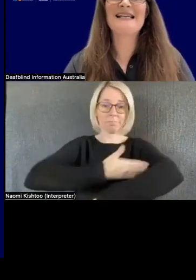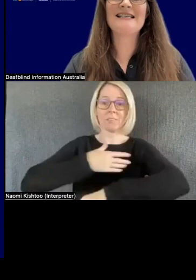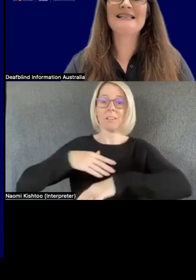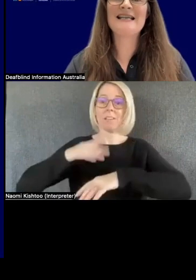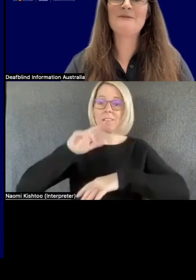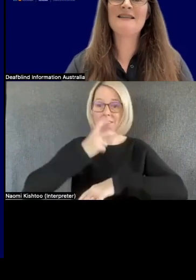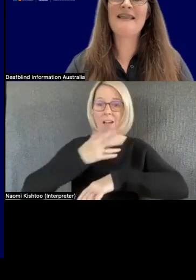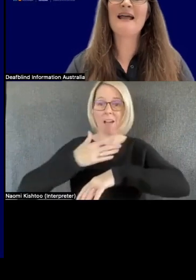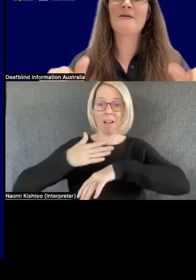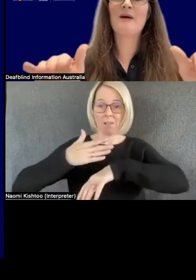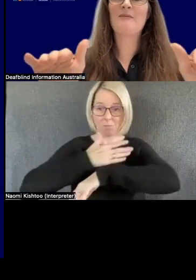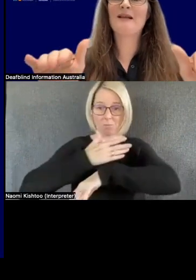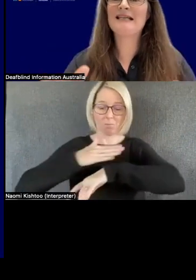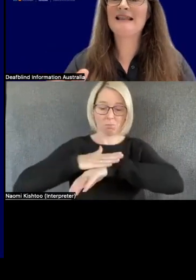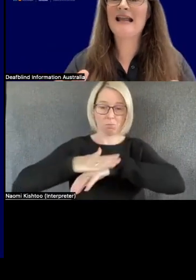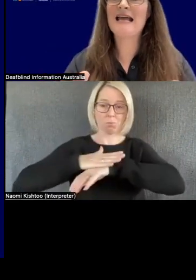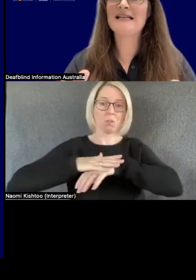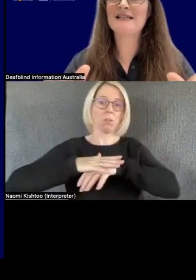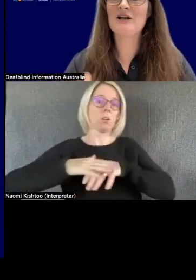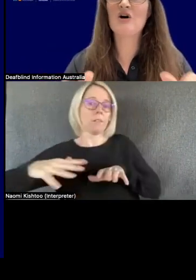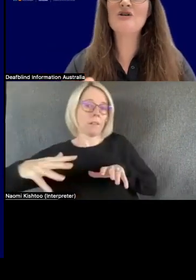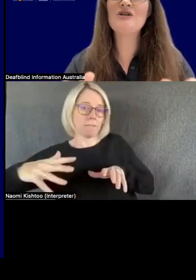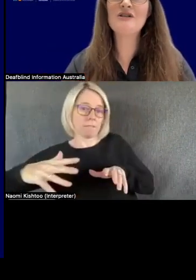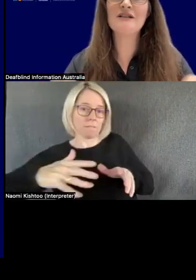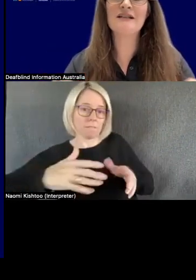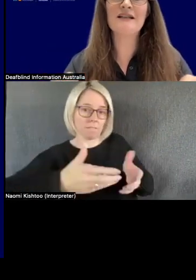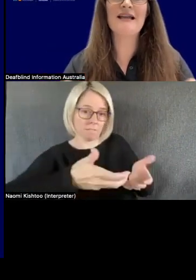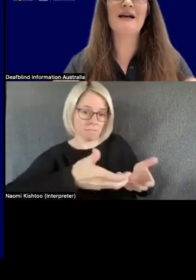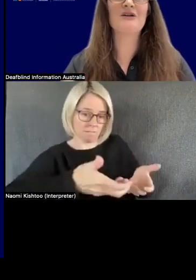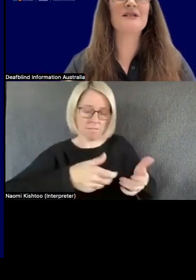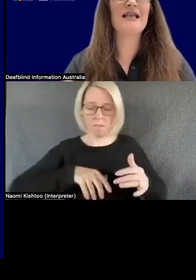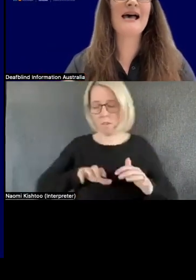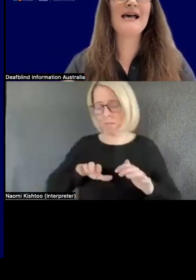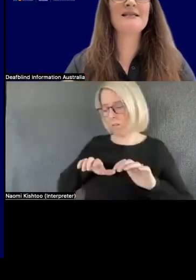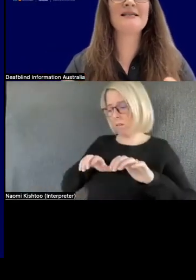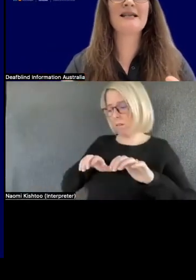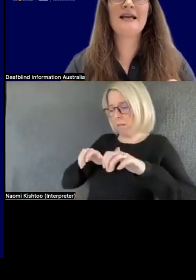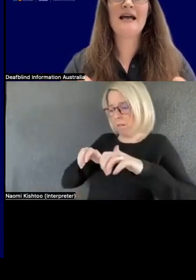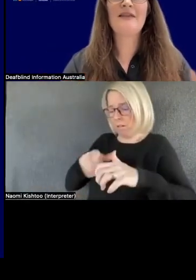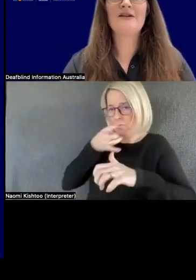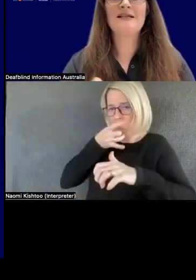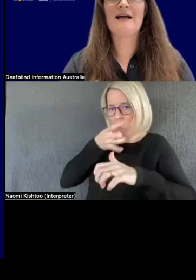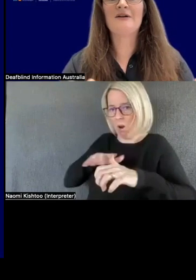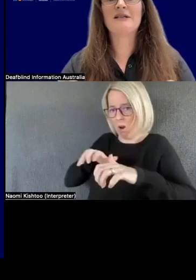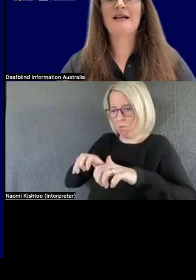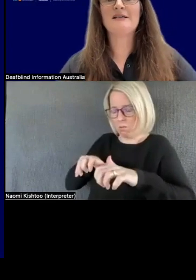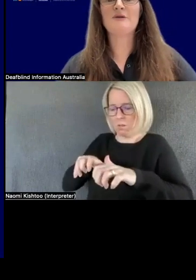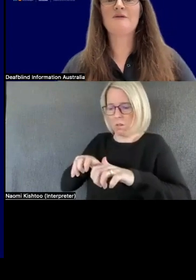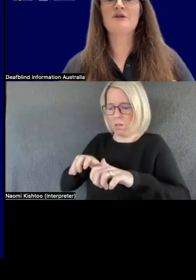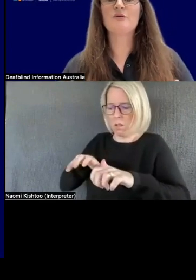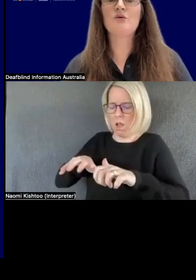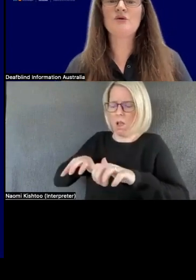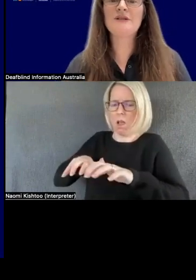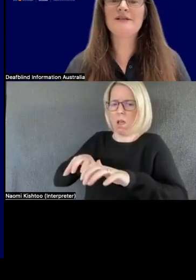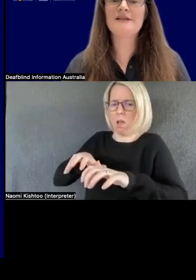has accepted that by placing their hands on the adult’s hands and those adult’s hands move towards